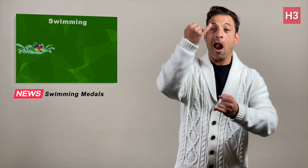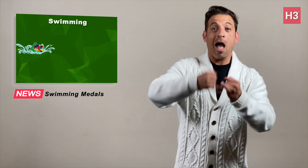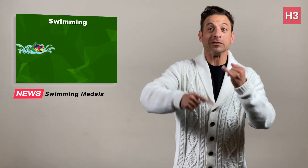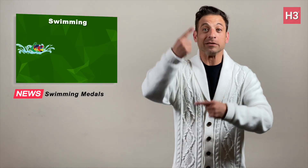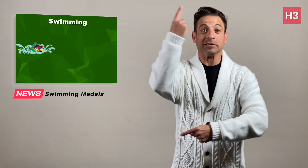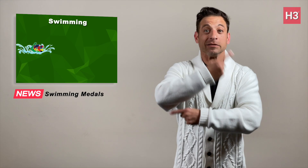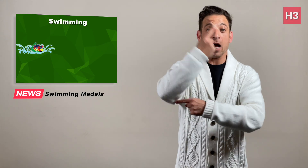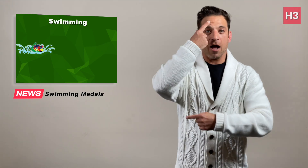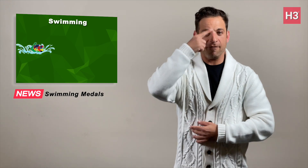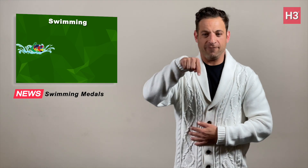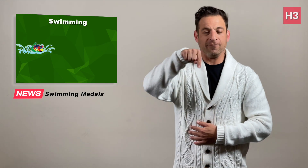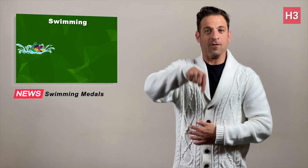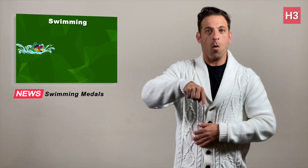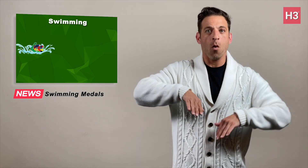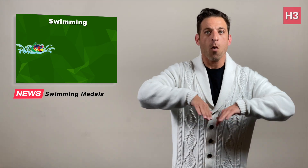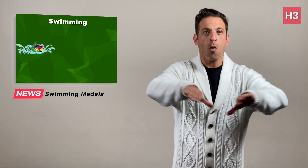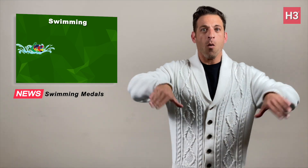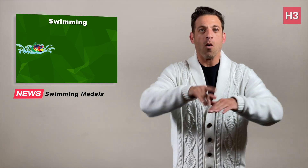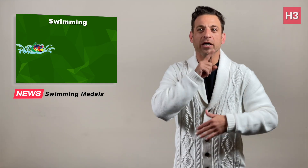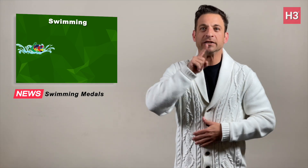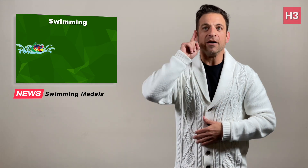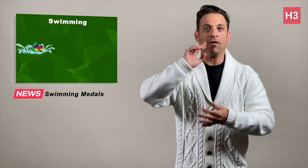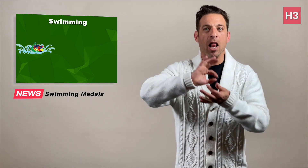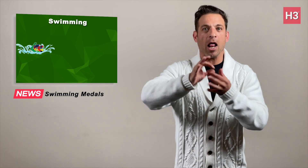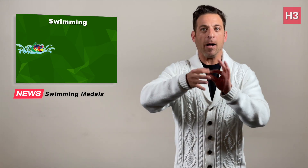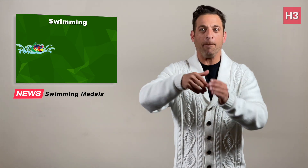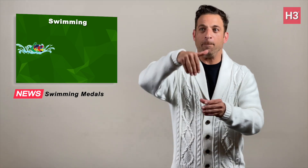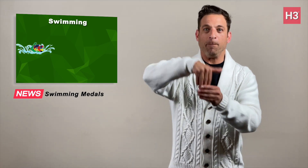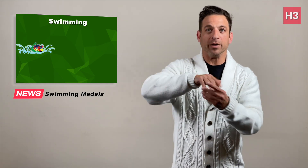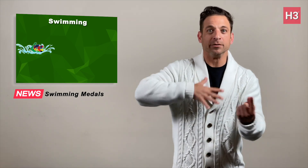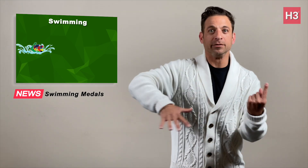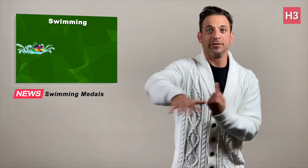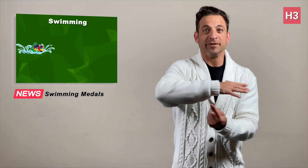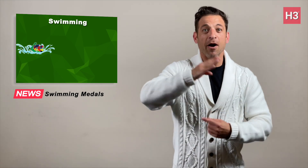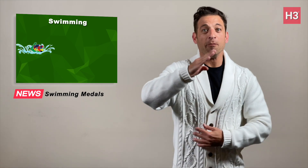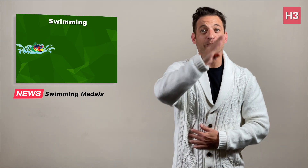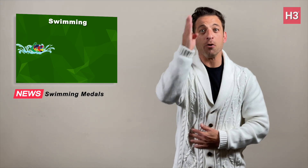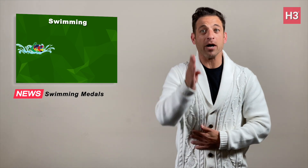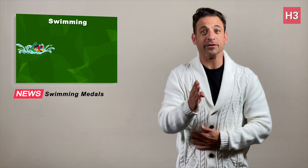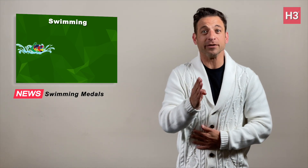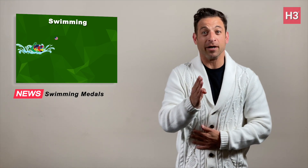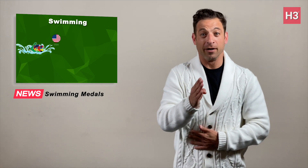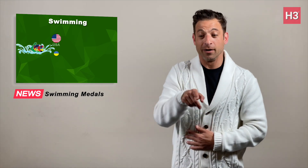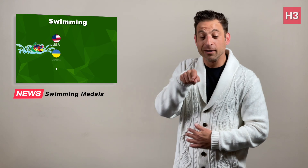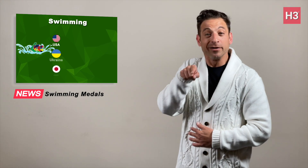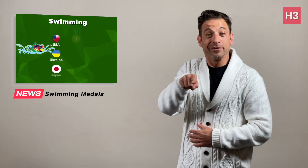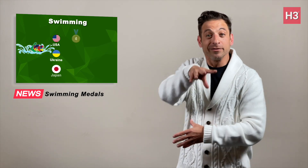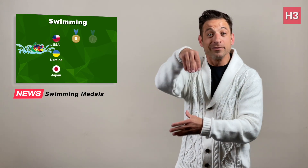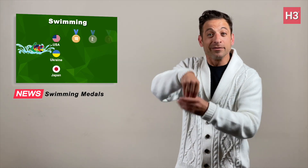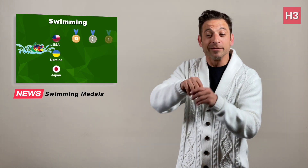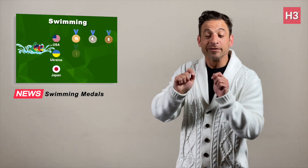On the final day of the Deaflympics Swimming competition in Brazil,